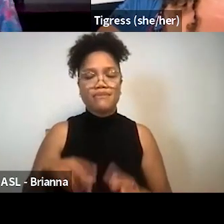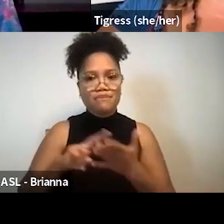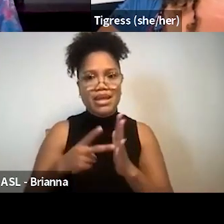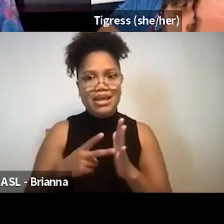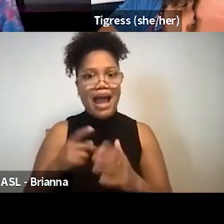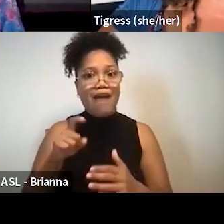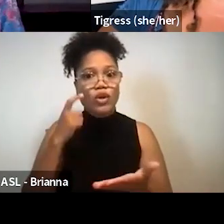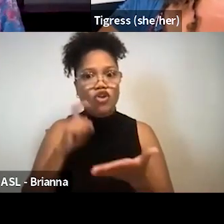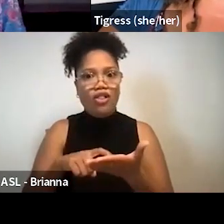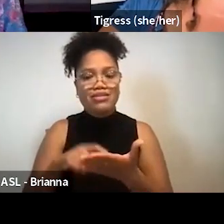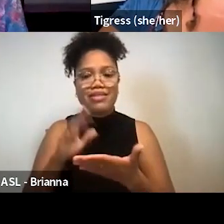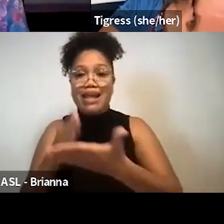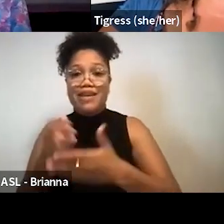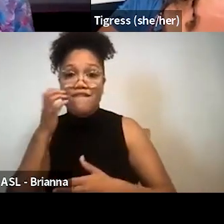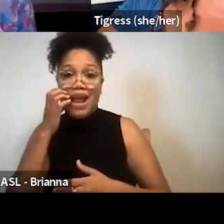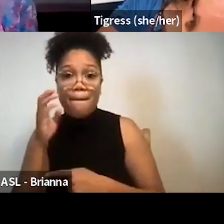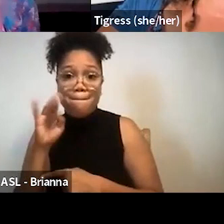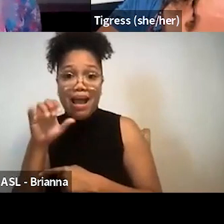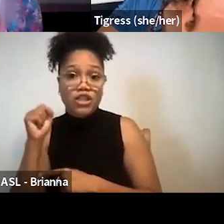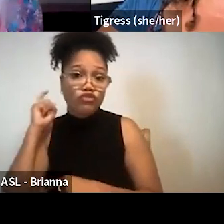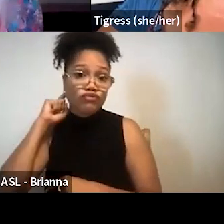and in a lot of ways it's still treated as very socially acceptable